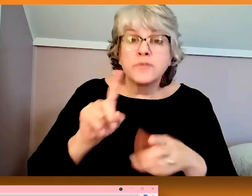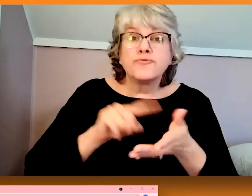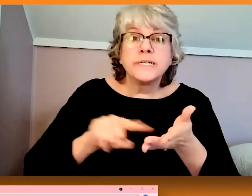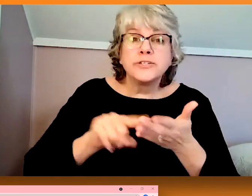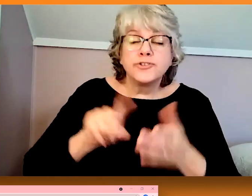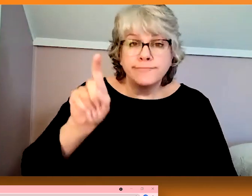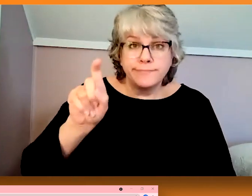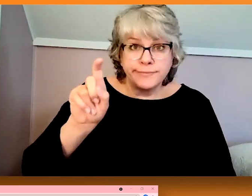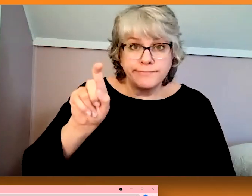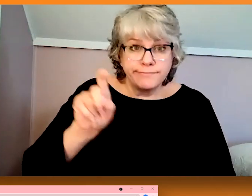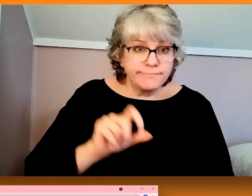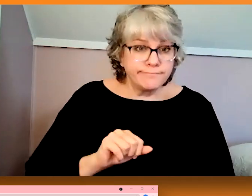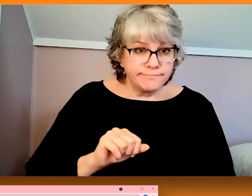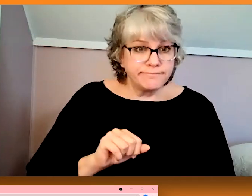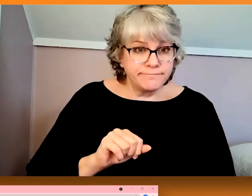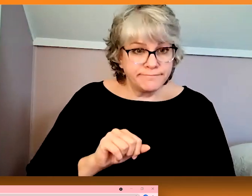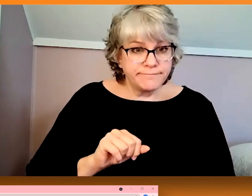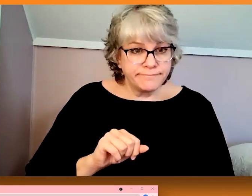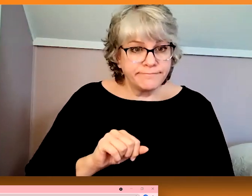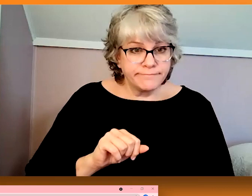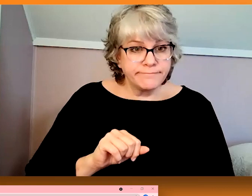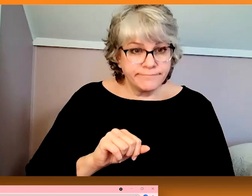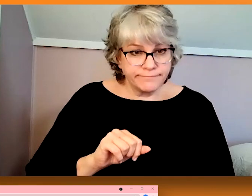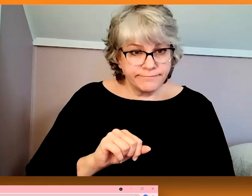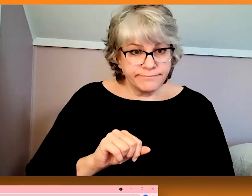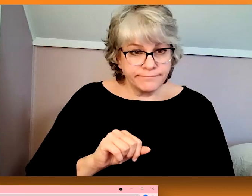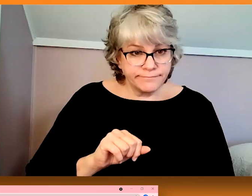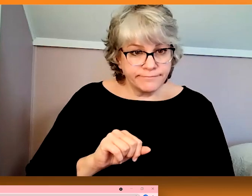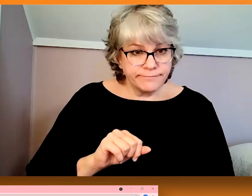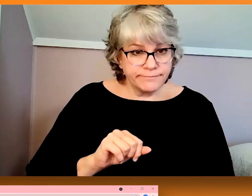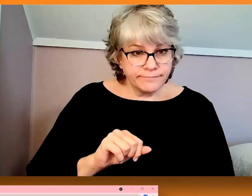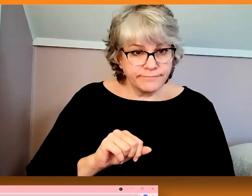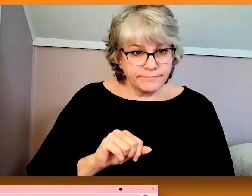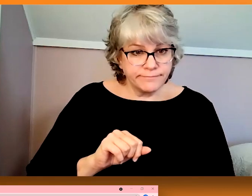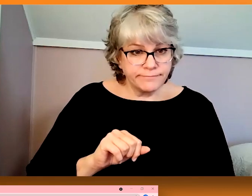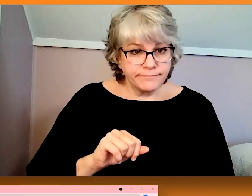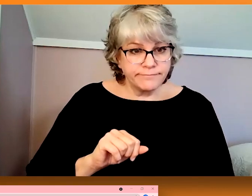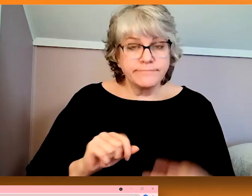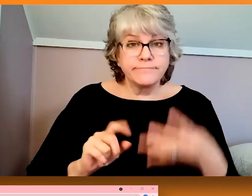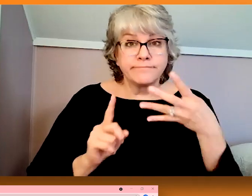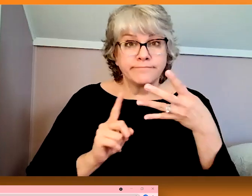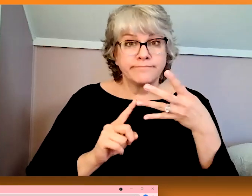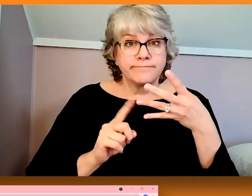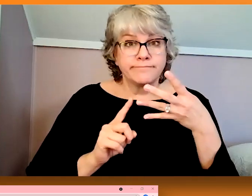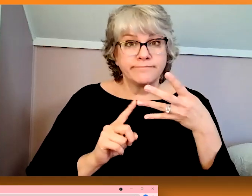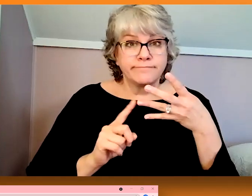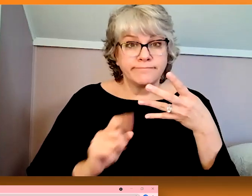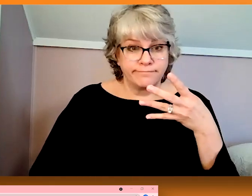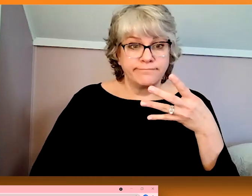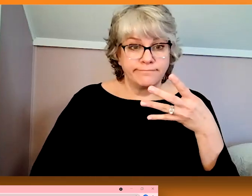I hope everyone can see my cursor moving on the screen. So you click the Researchers tab